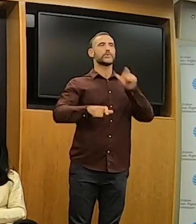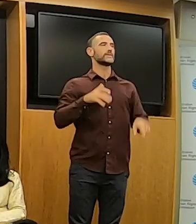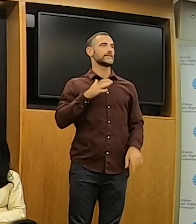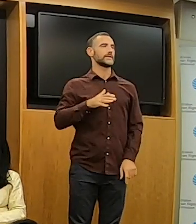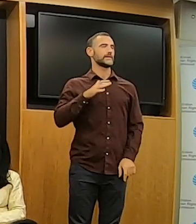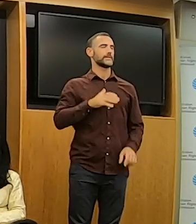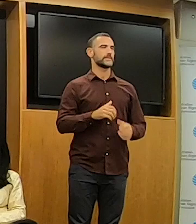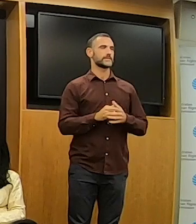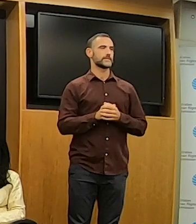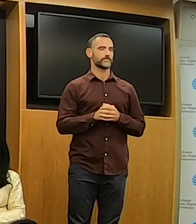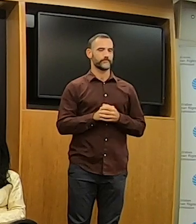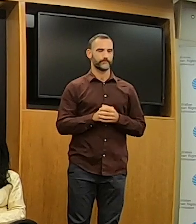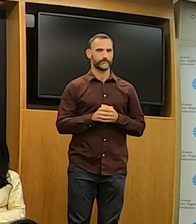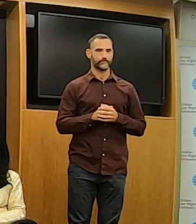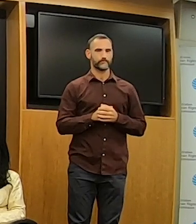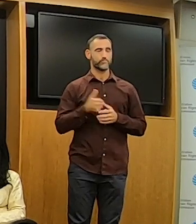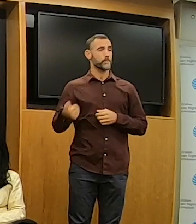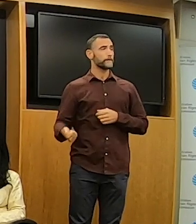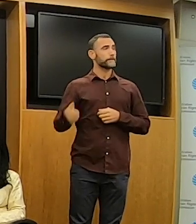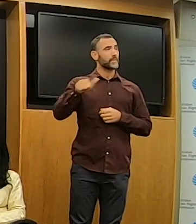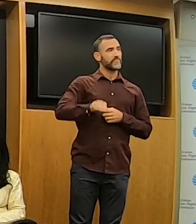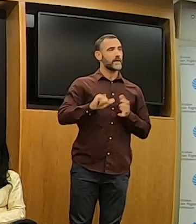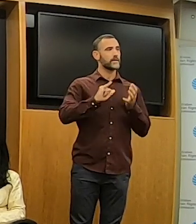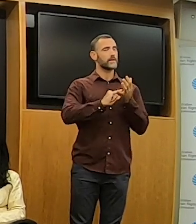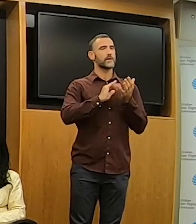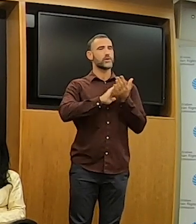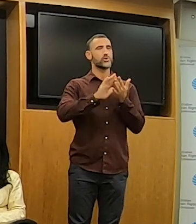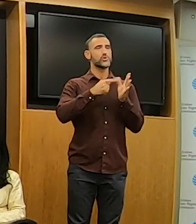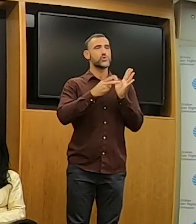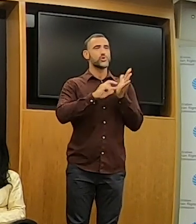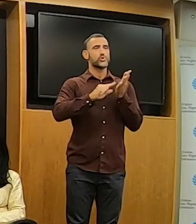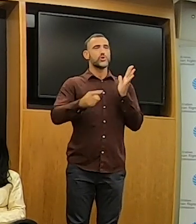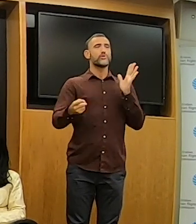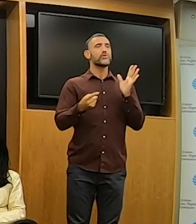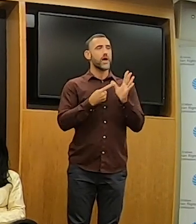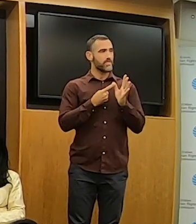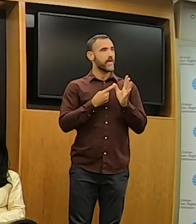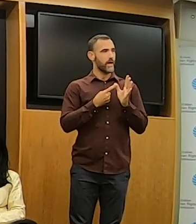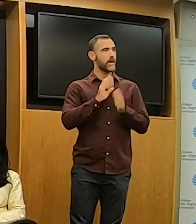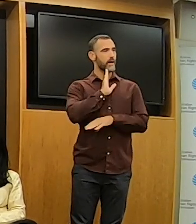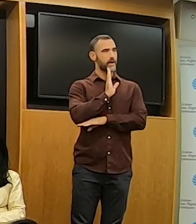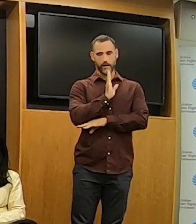Nujeen will then be followed by Shantha Rau Barriga. Shantha is the founding director